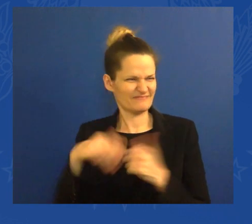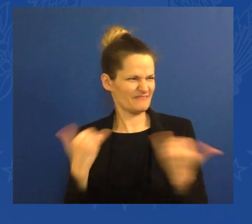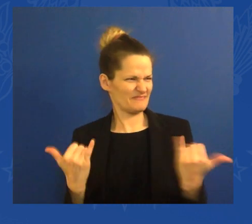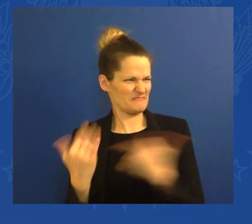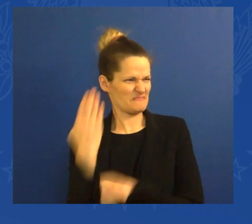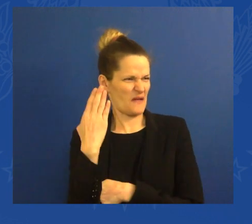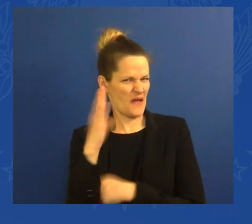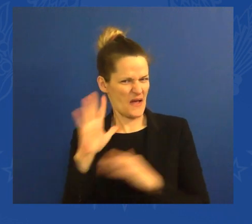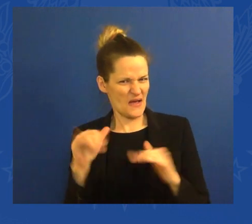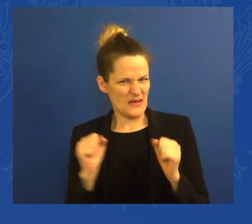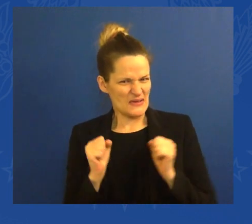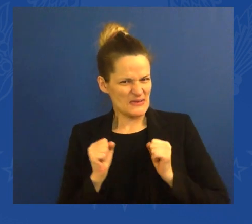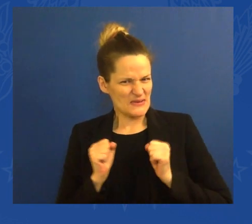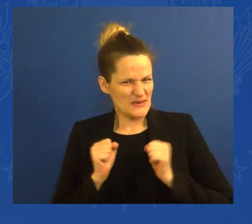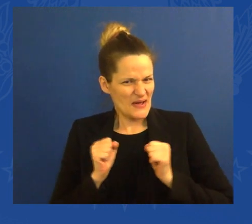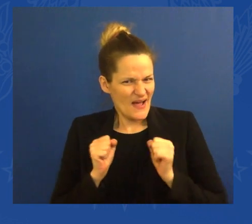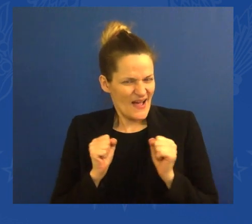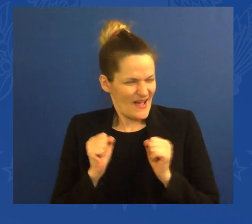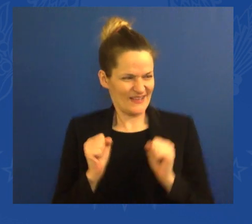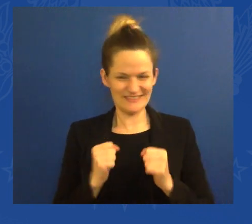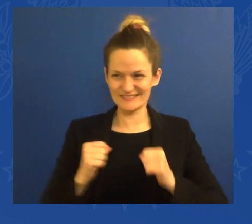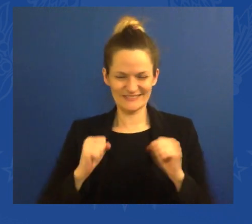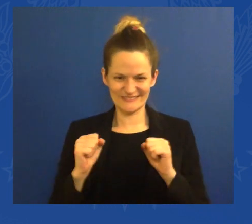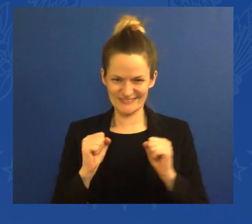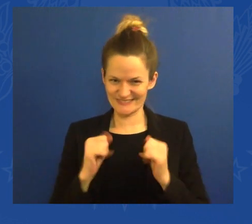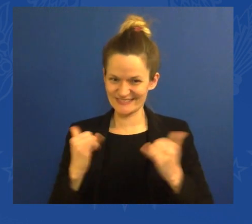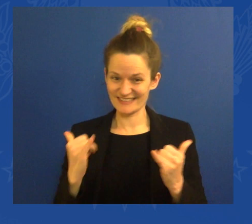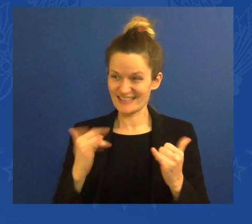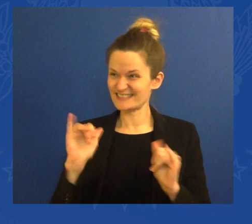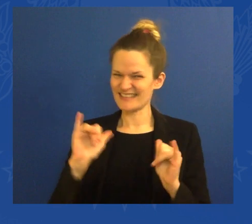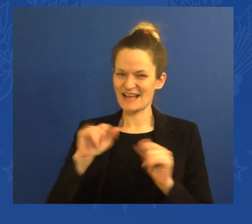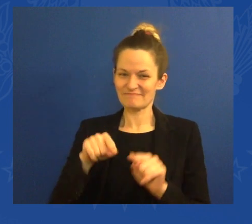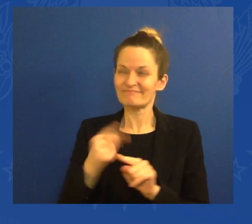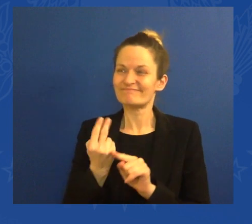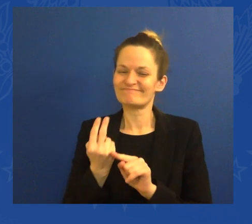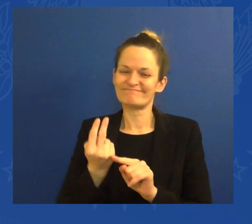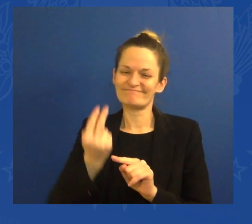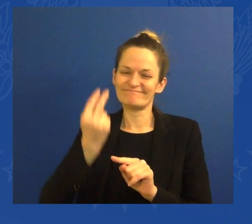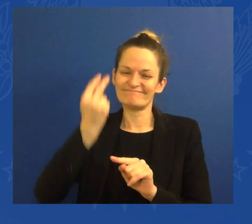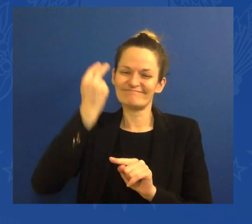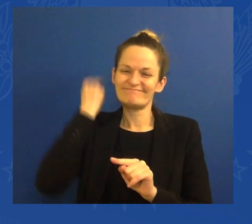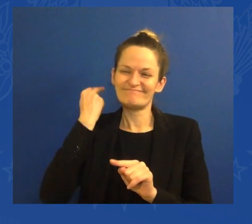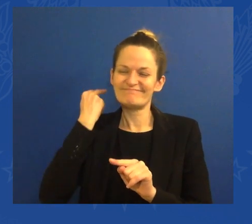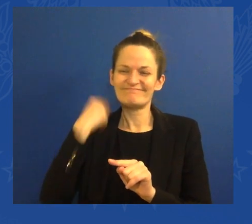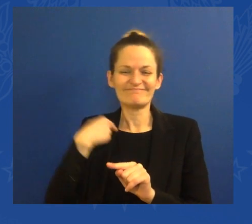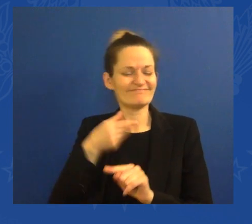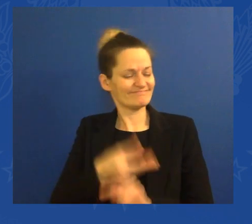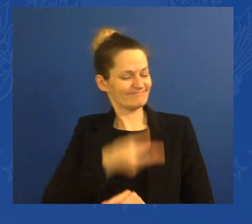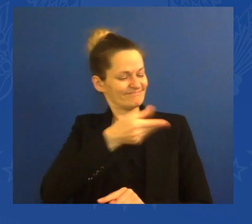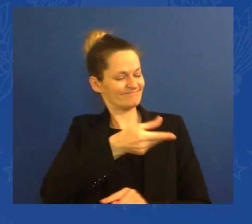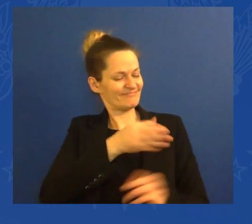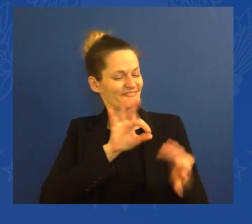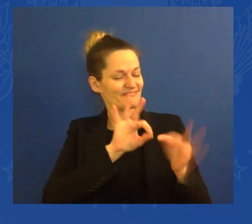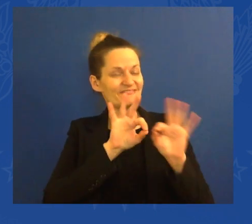and watched my husband take the oath of office. In that moment, he was the man I fell in love